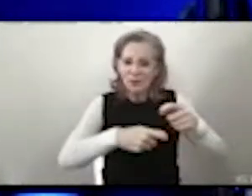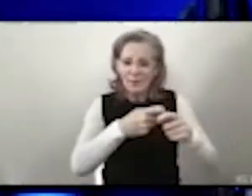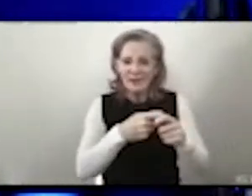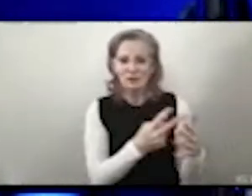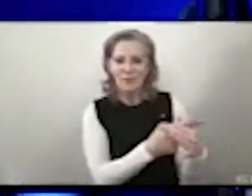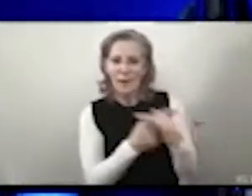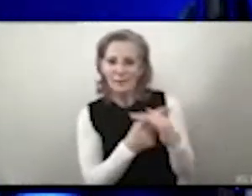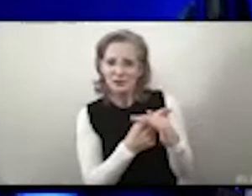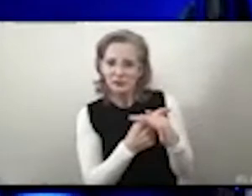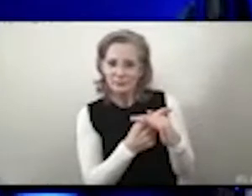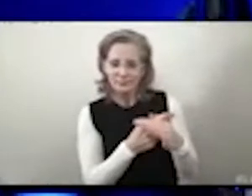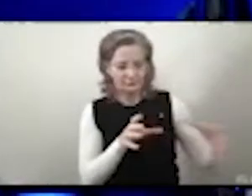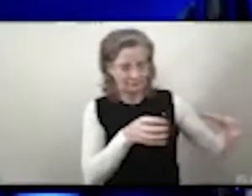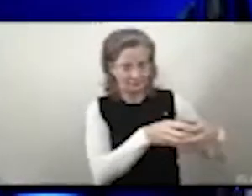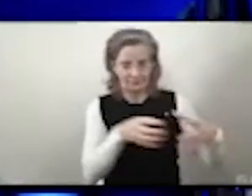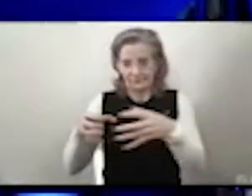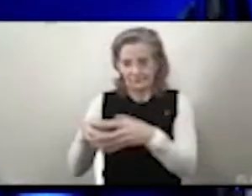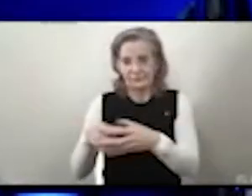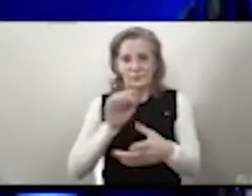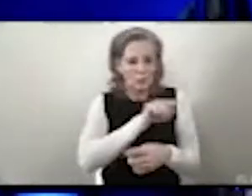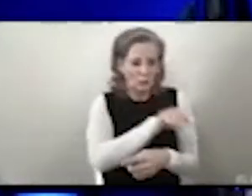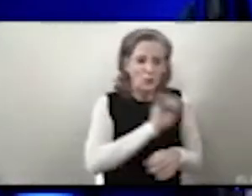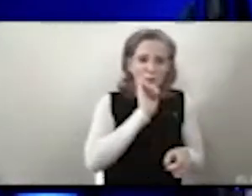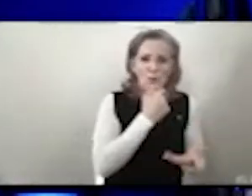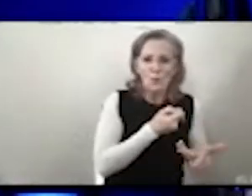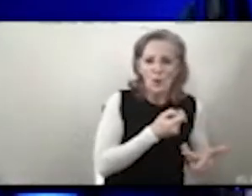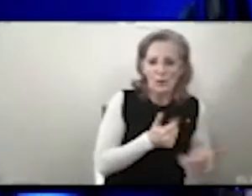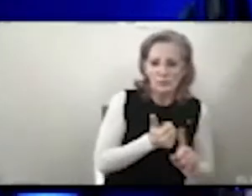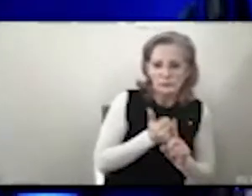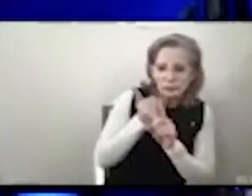of social prescribing and act as a test bed for new ways of working.